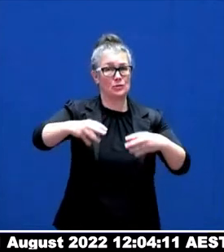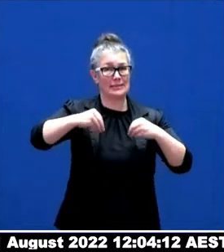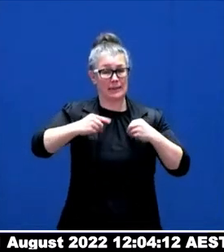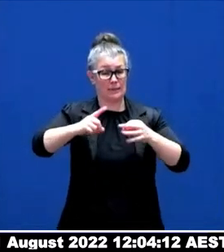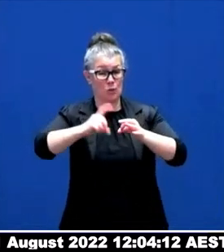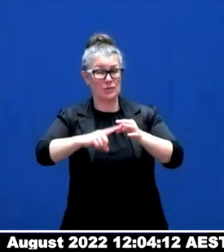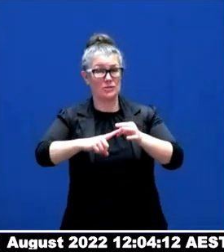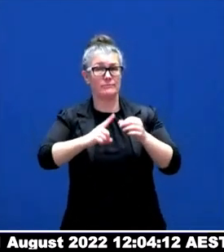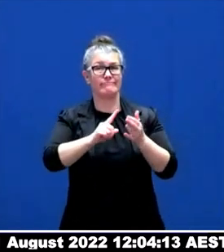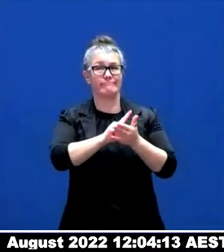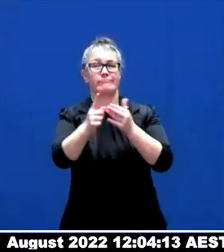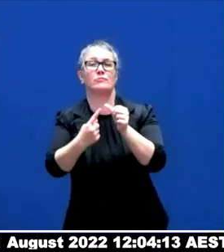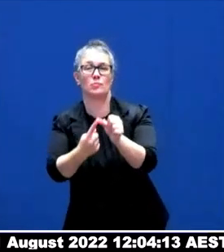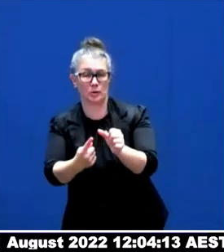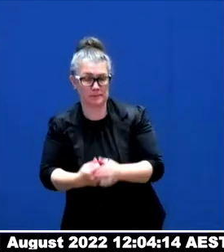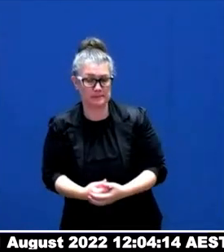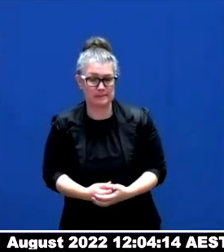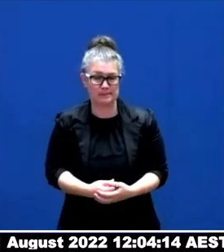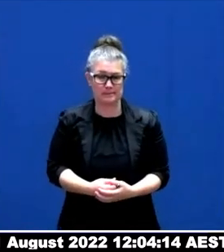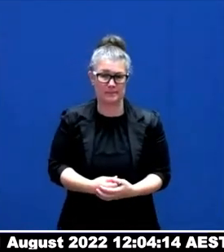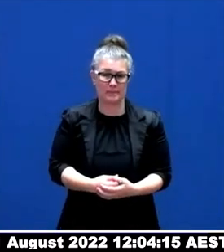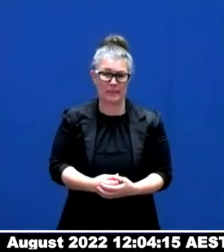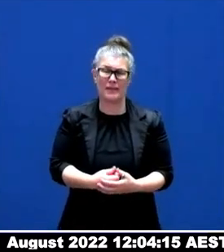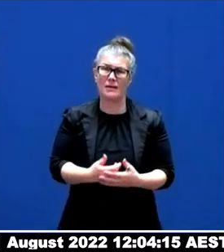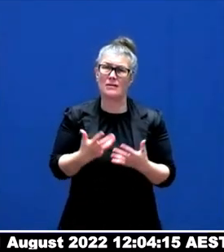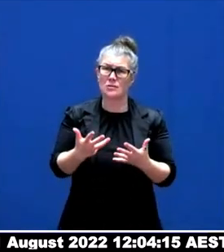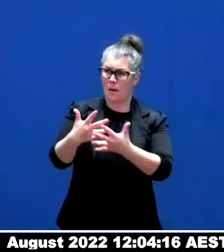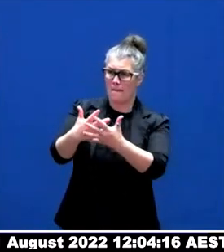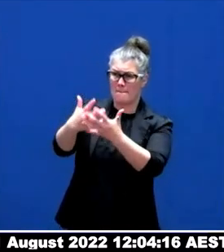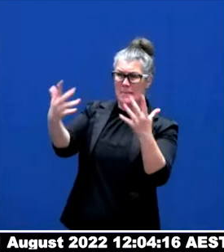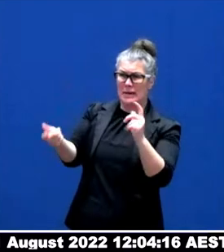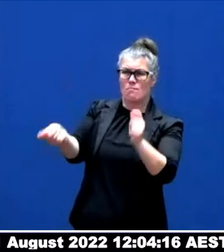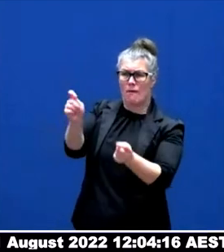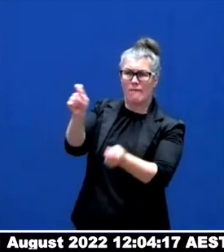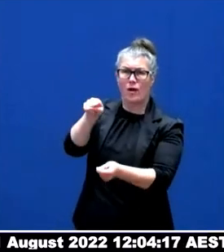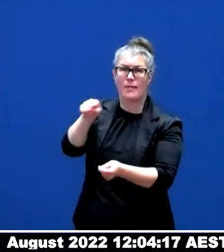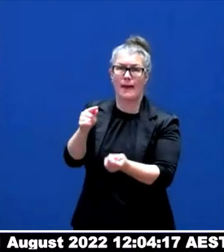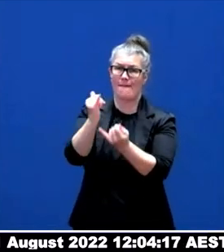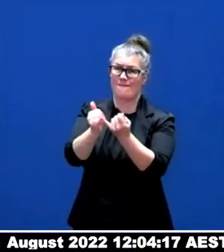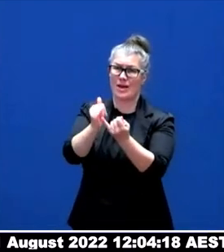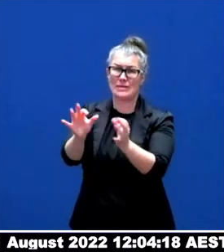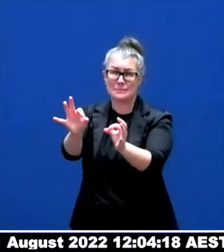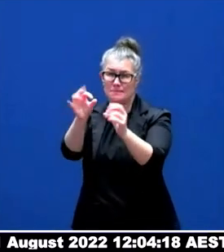Then there's also a category of major modifications, and they're described as highly tailored to individual requirements.